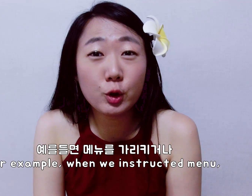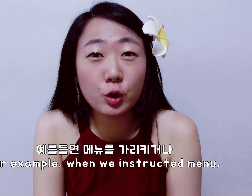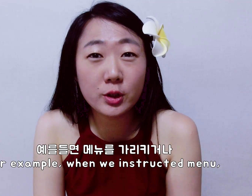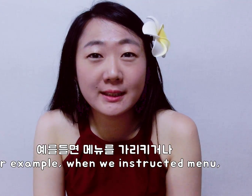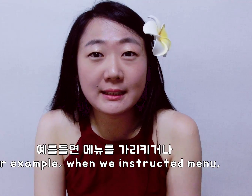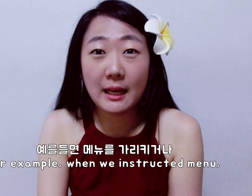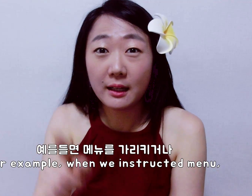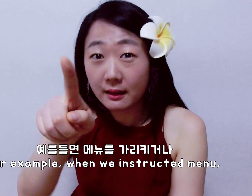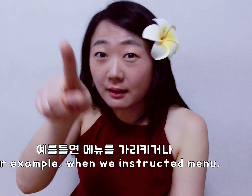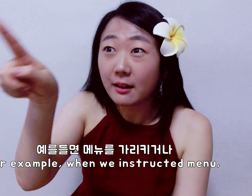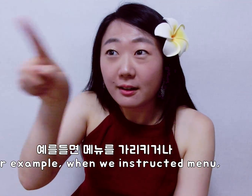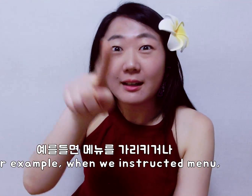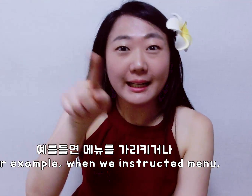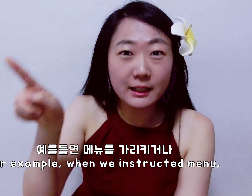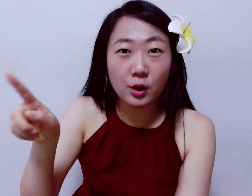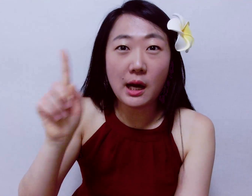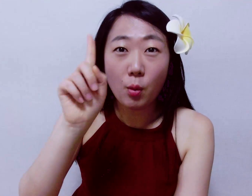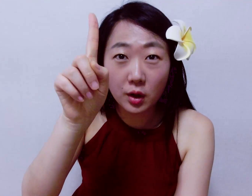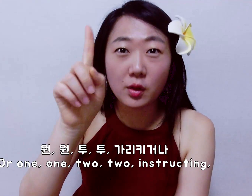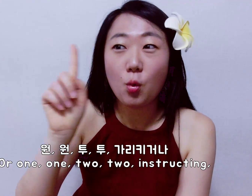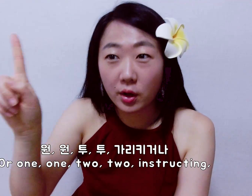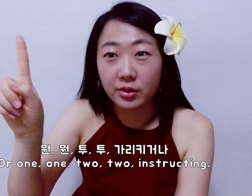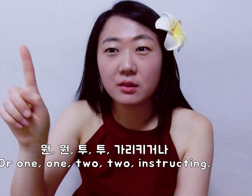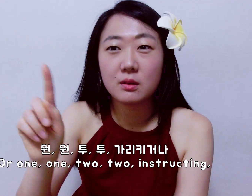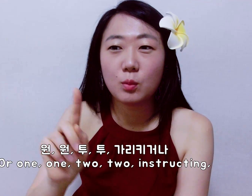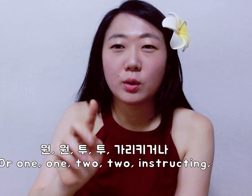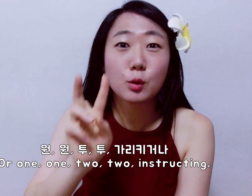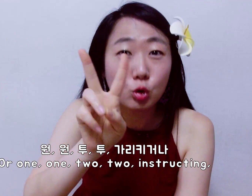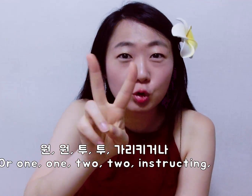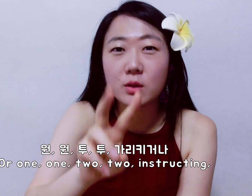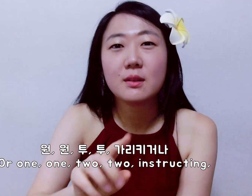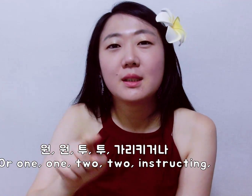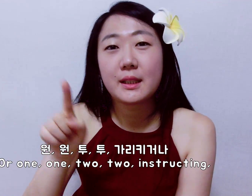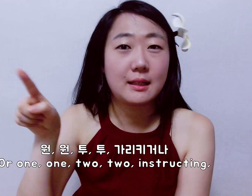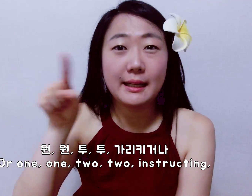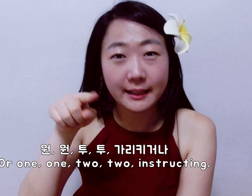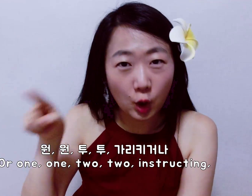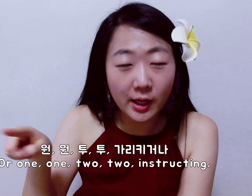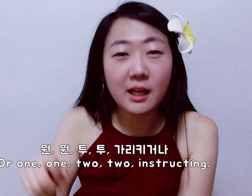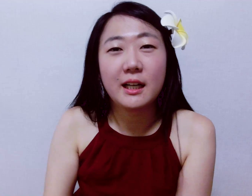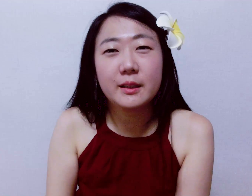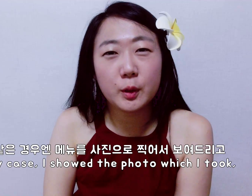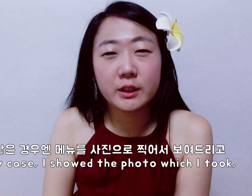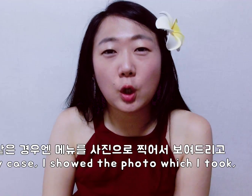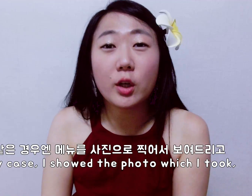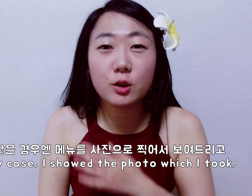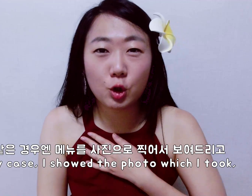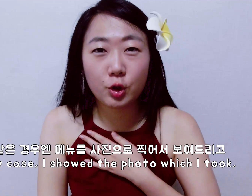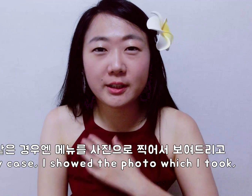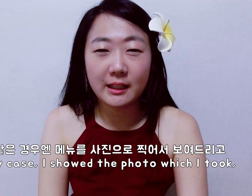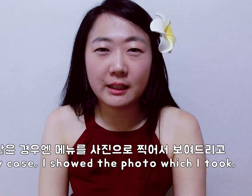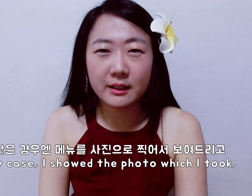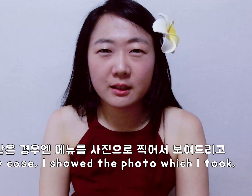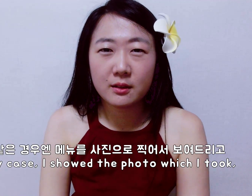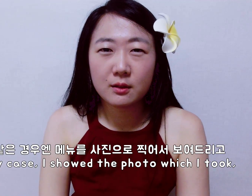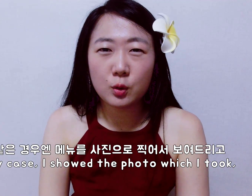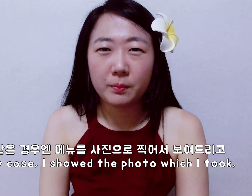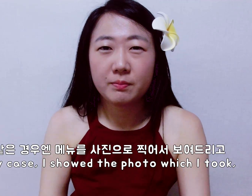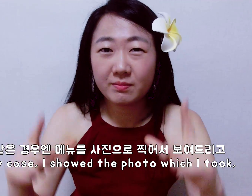농인이구나 쉽게 기억을 했나봐 요maybe that staff easily remembered because